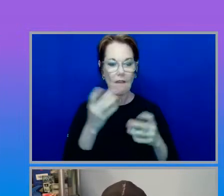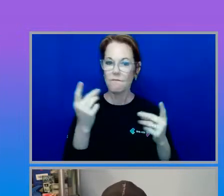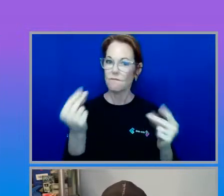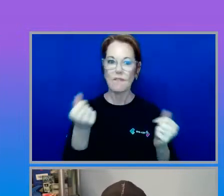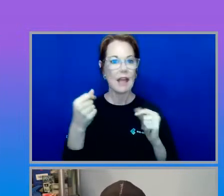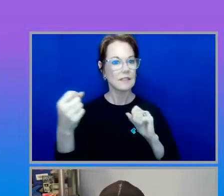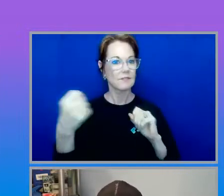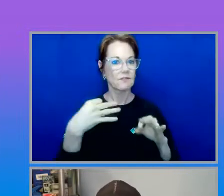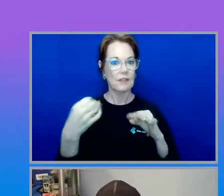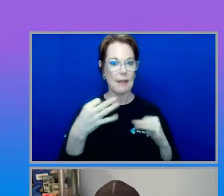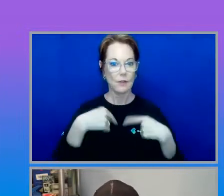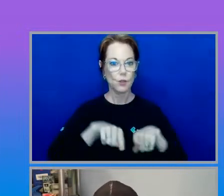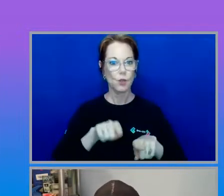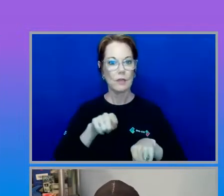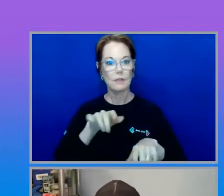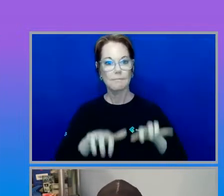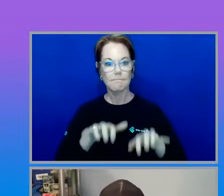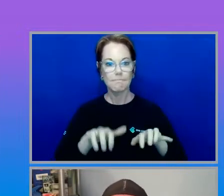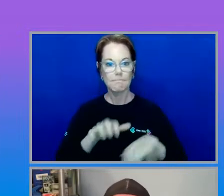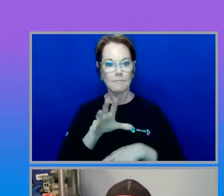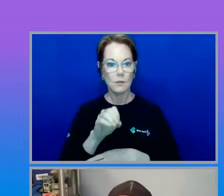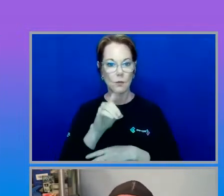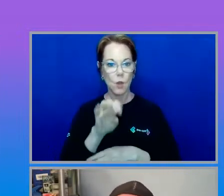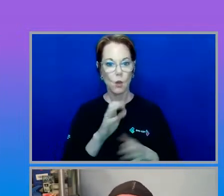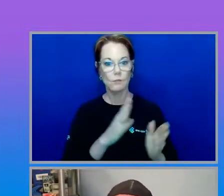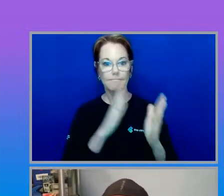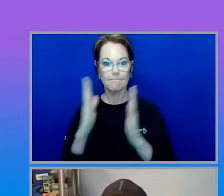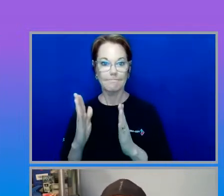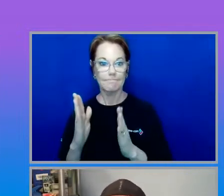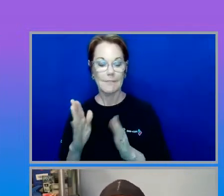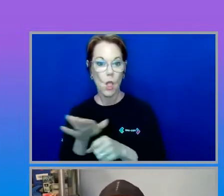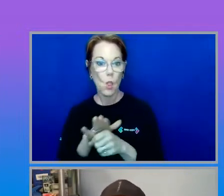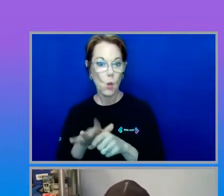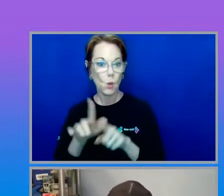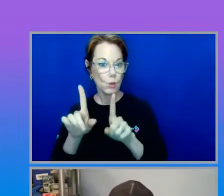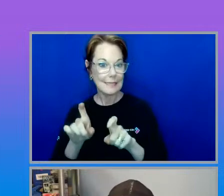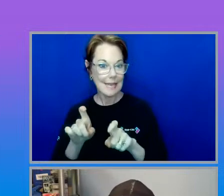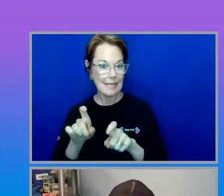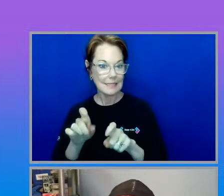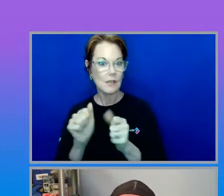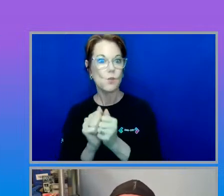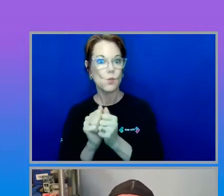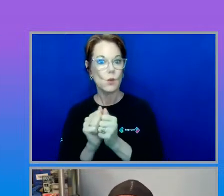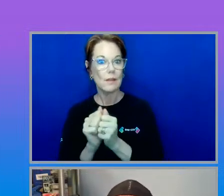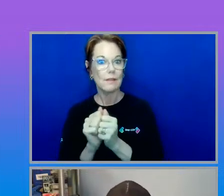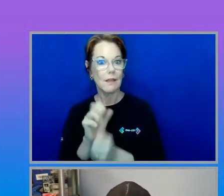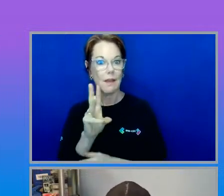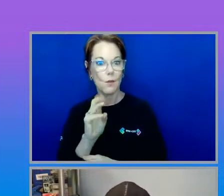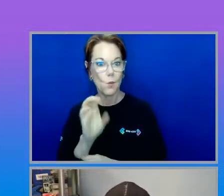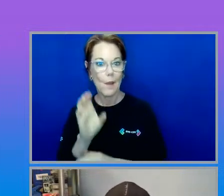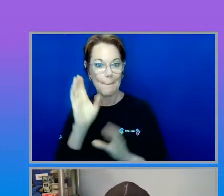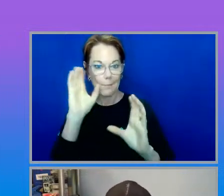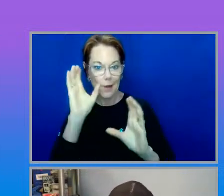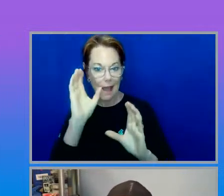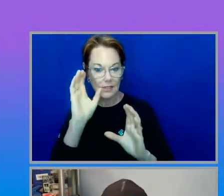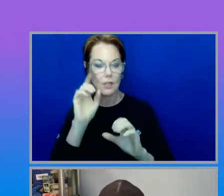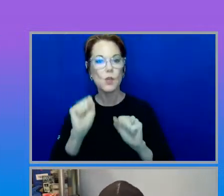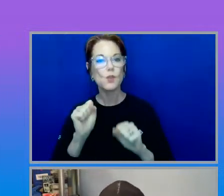writing your code. We saw how you could test locally in your web browser and in your browser.